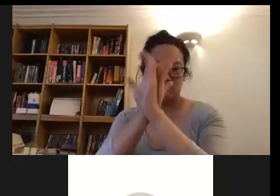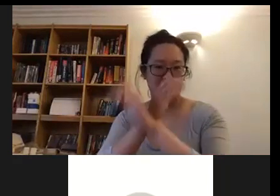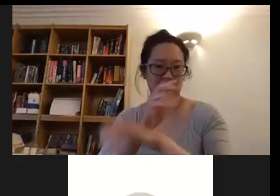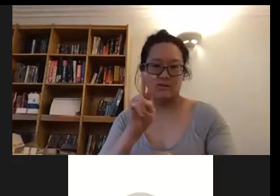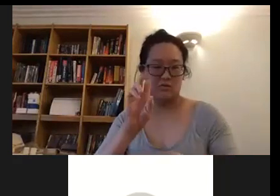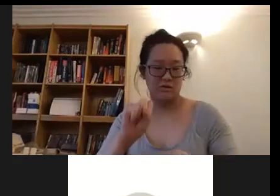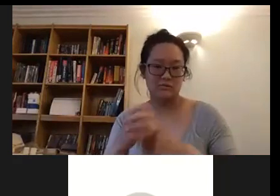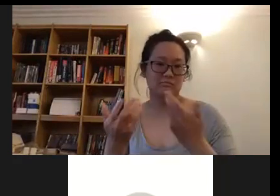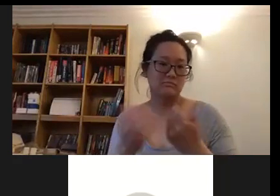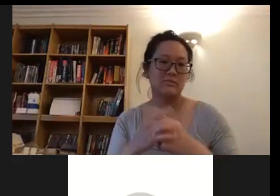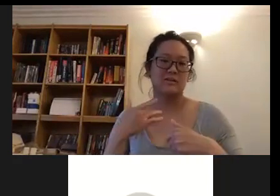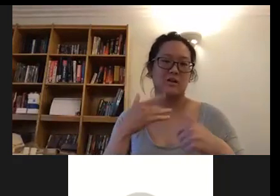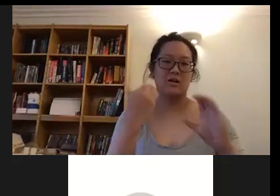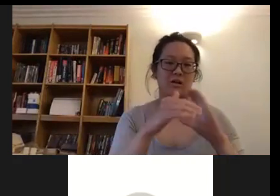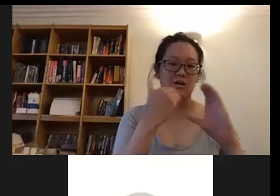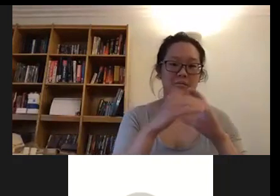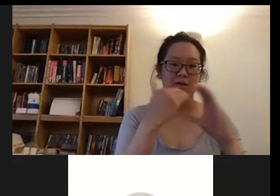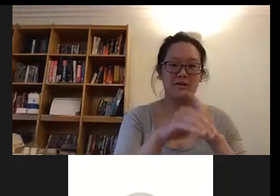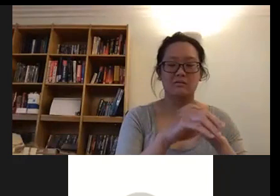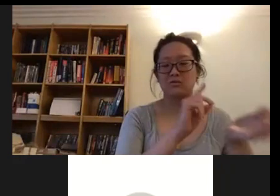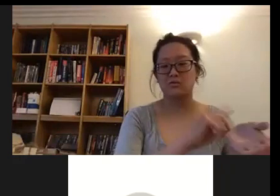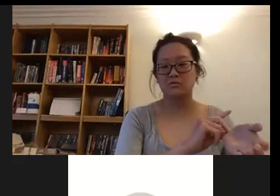So there was no video relay that I could see.